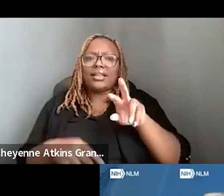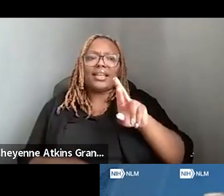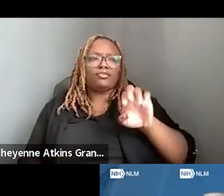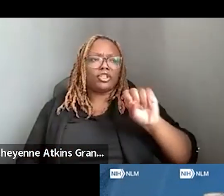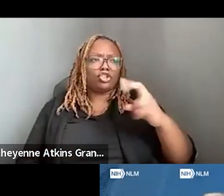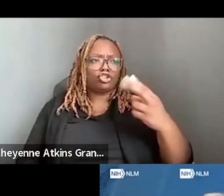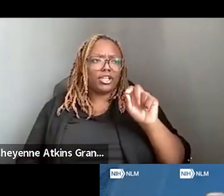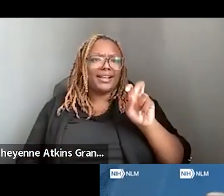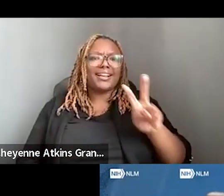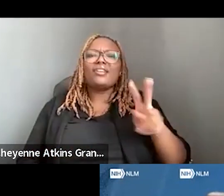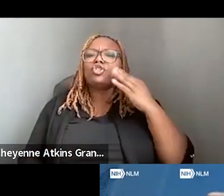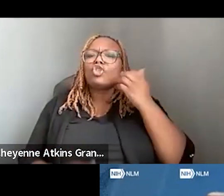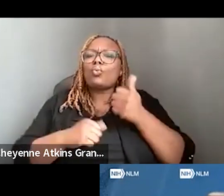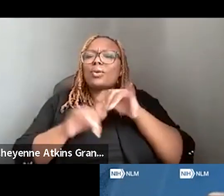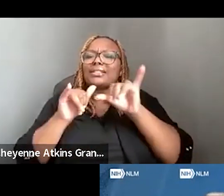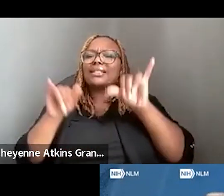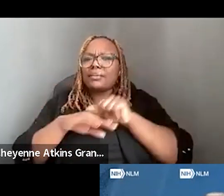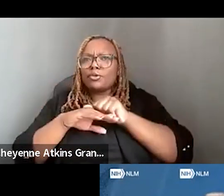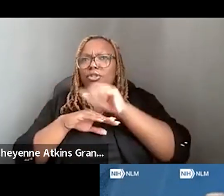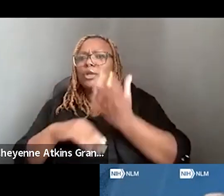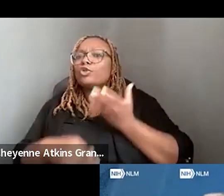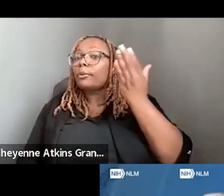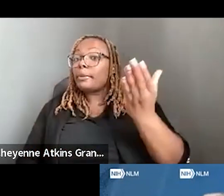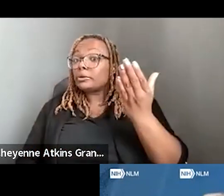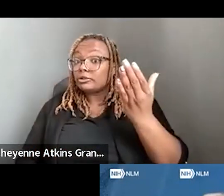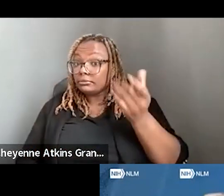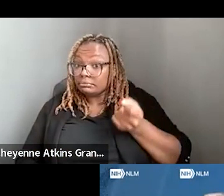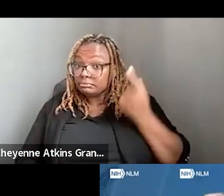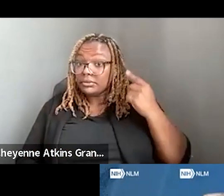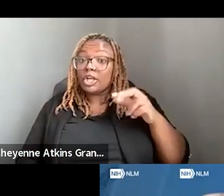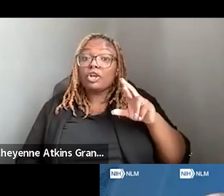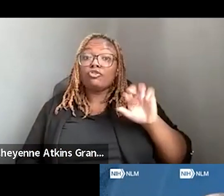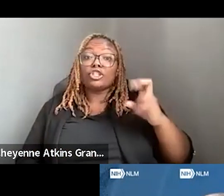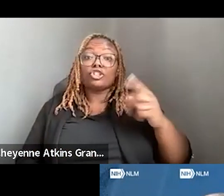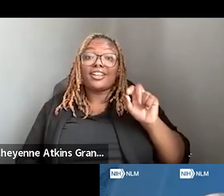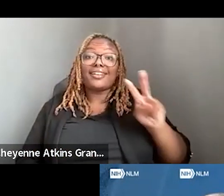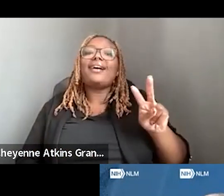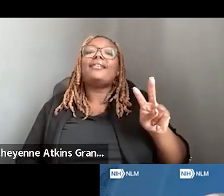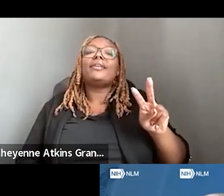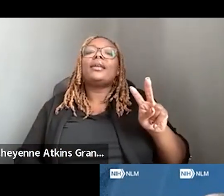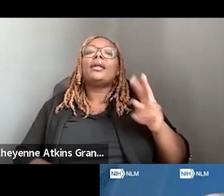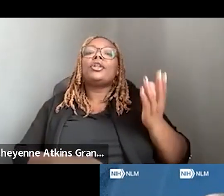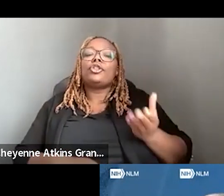to know which system you submitted in. However, in Research.gov, the proposal submission module only lists proposals submitted